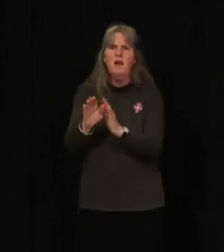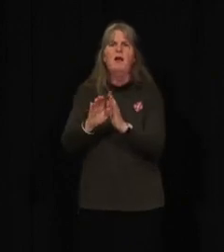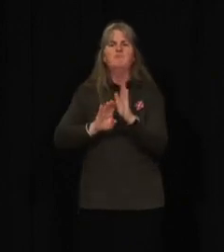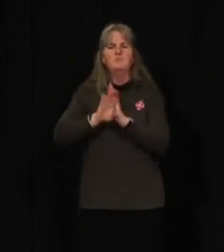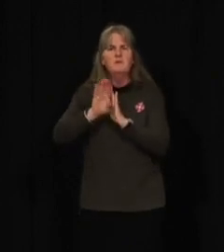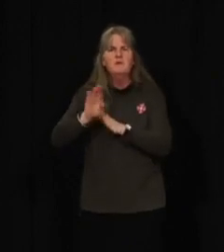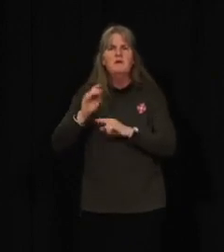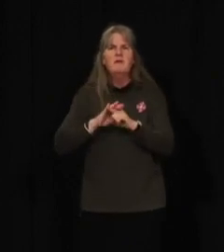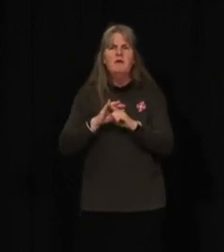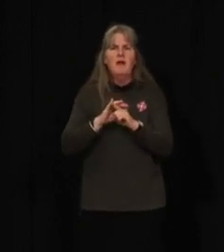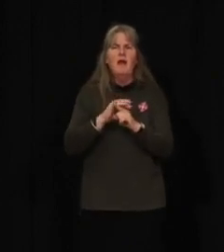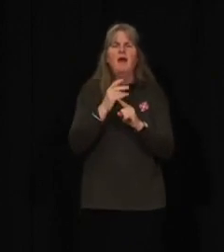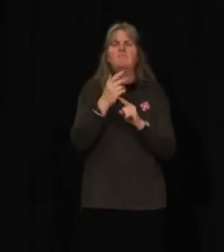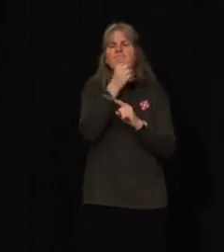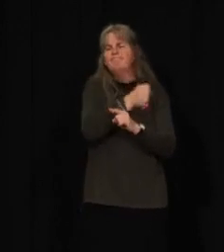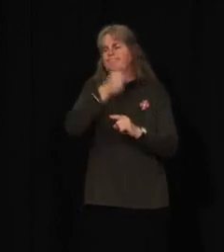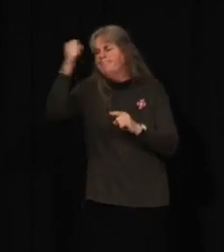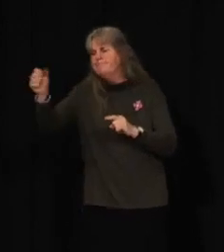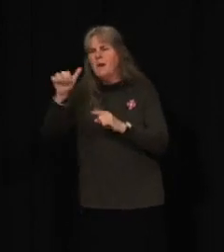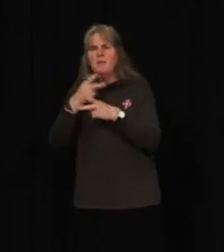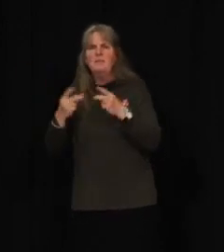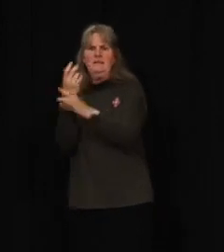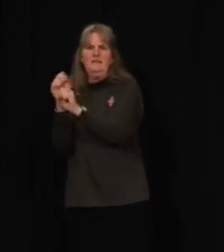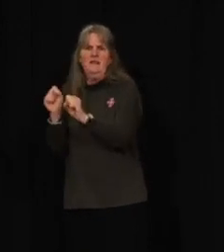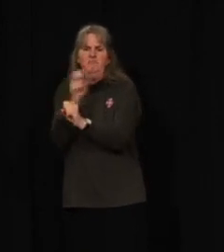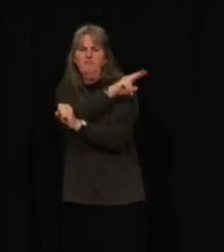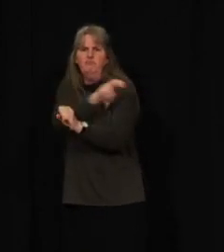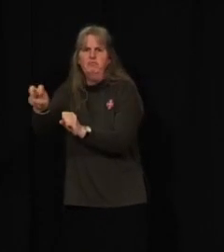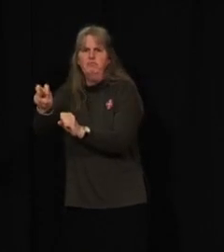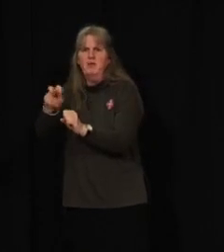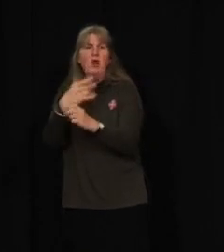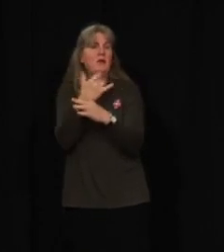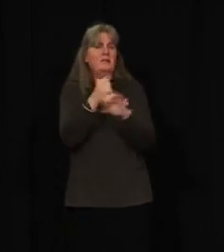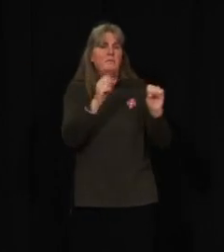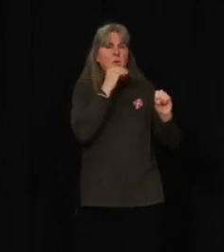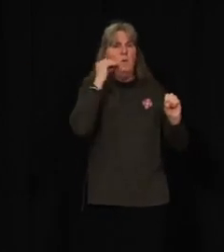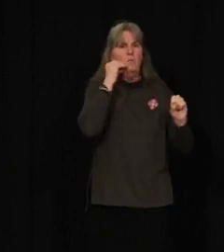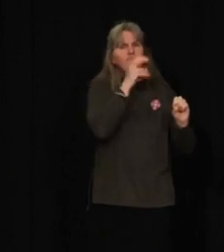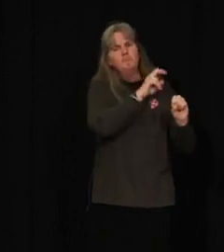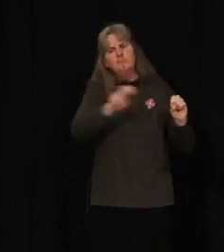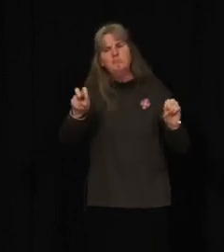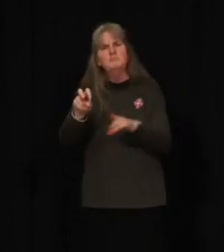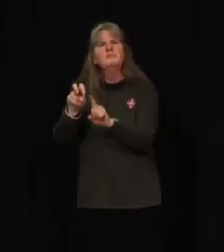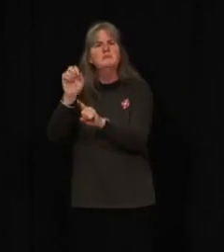access safe shelter, if you needed. To conduct victim services, call